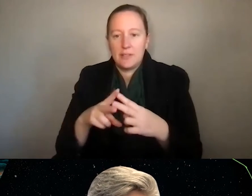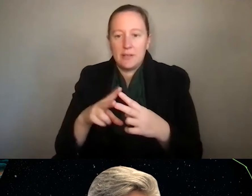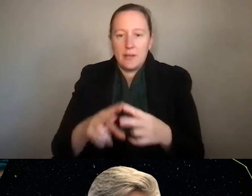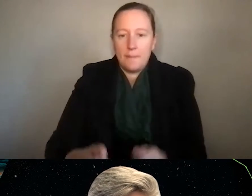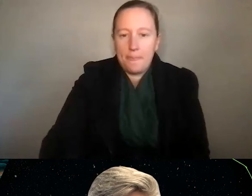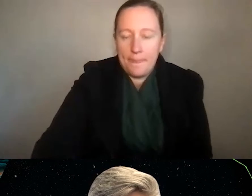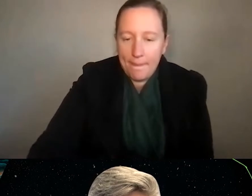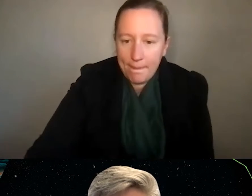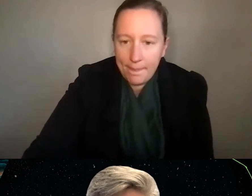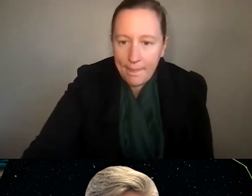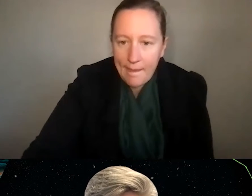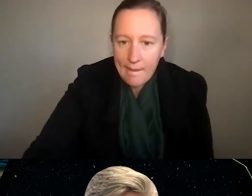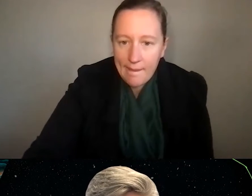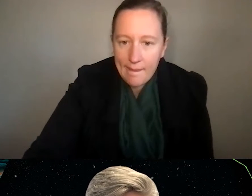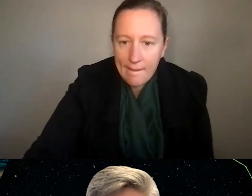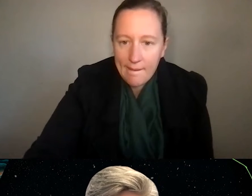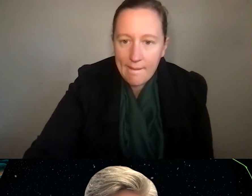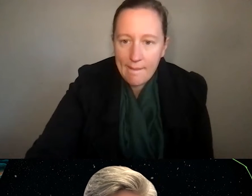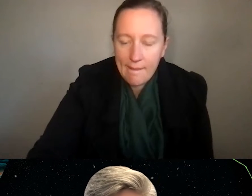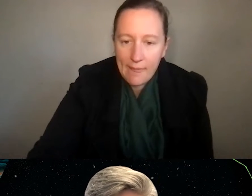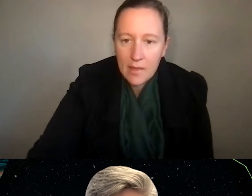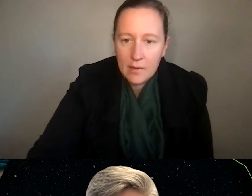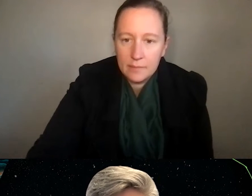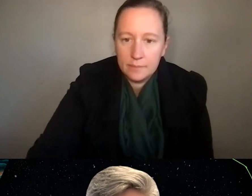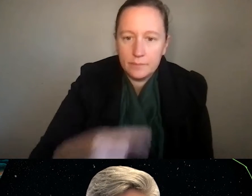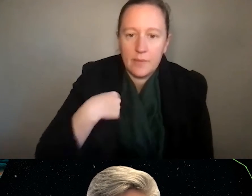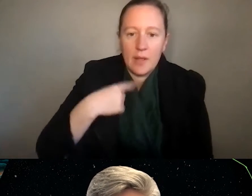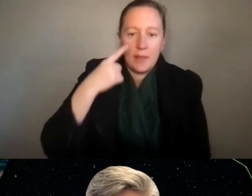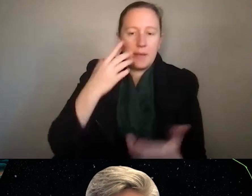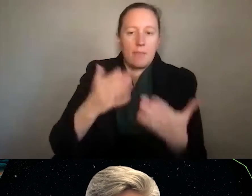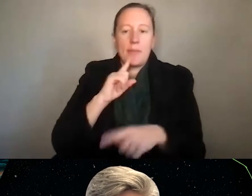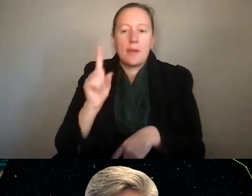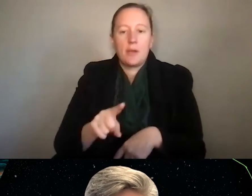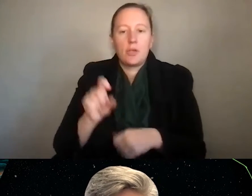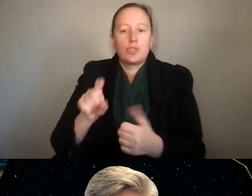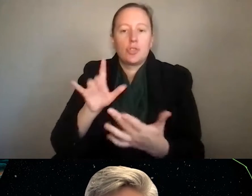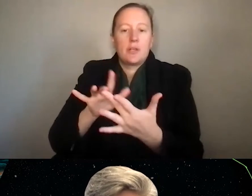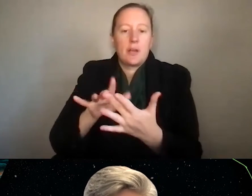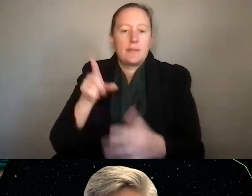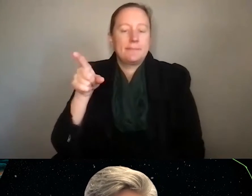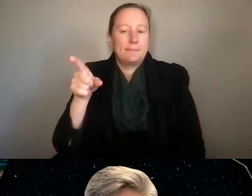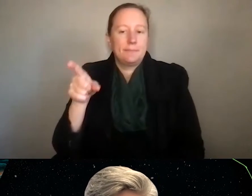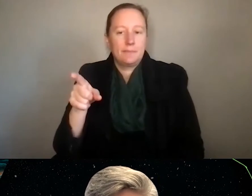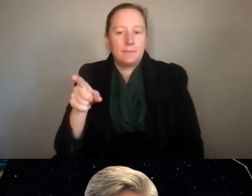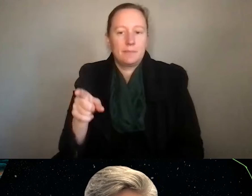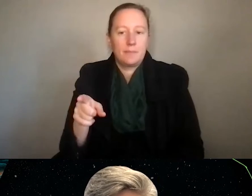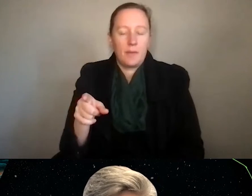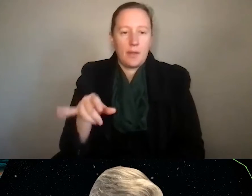I think probably the answer is they should reach out to one of